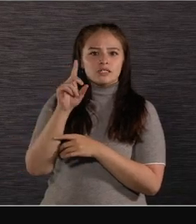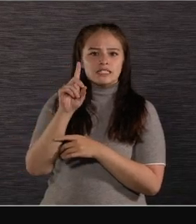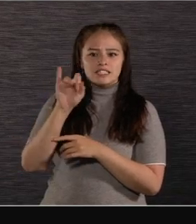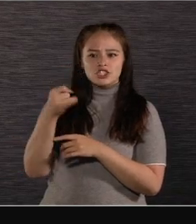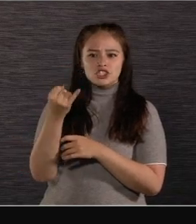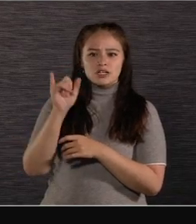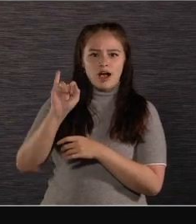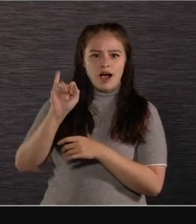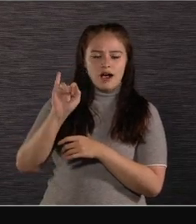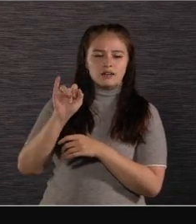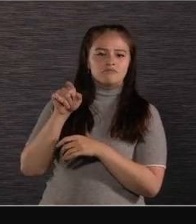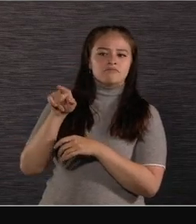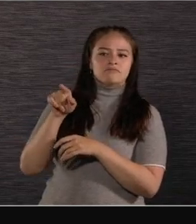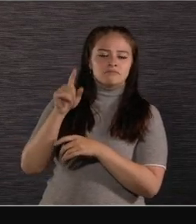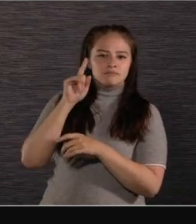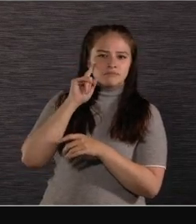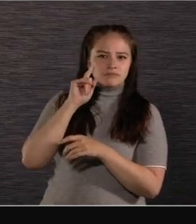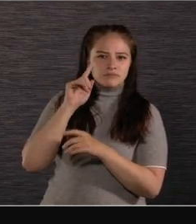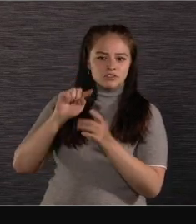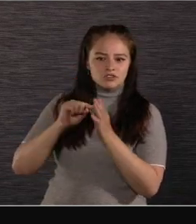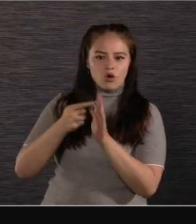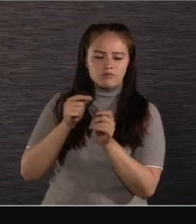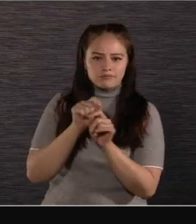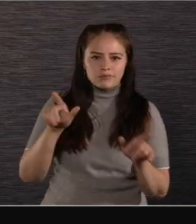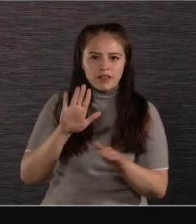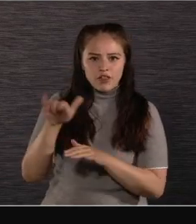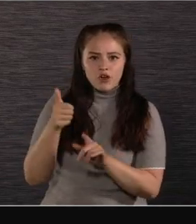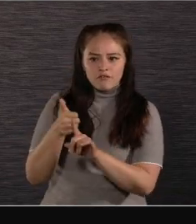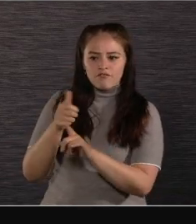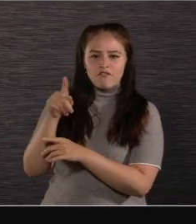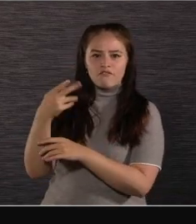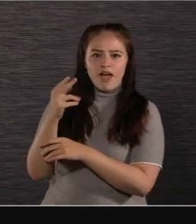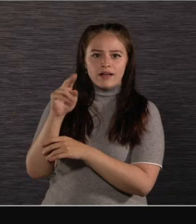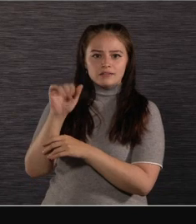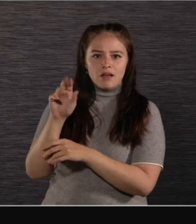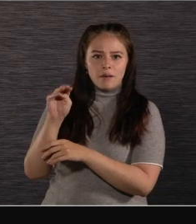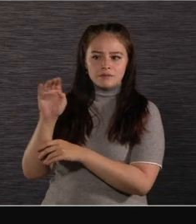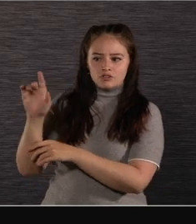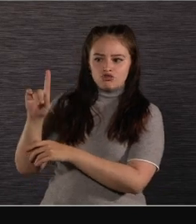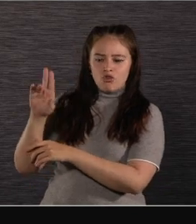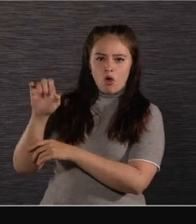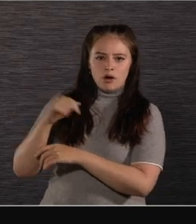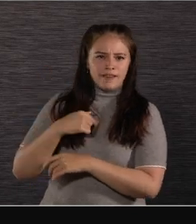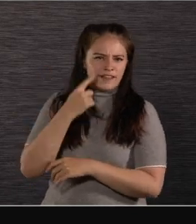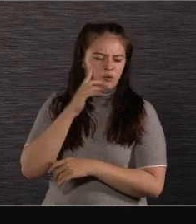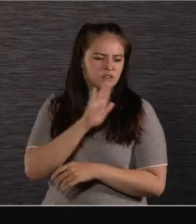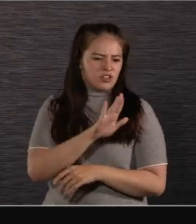it was big news, as I believe it was the filmmaker's first look at a plug and play small drone